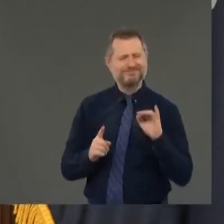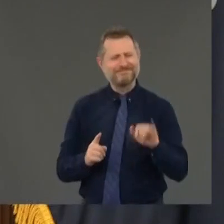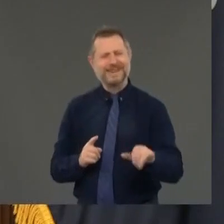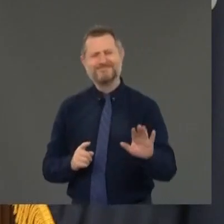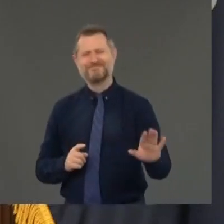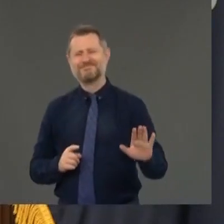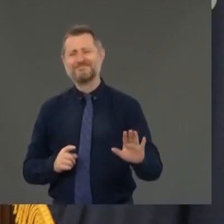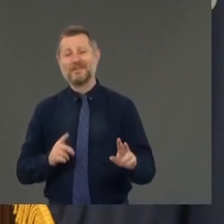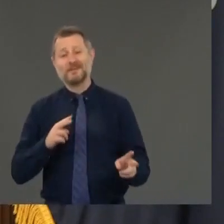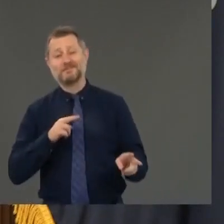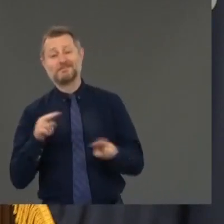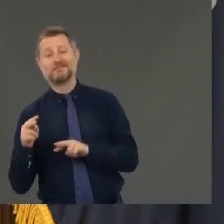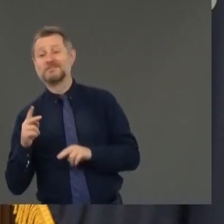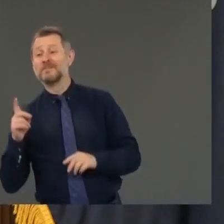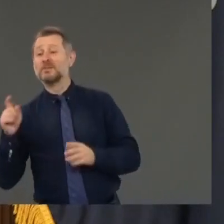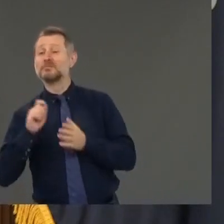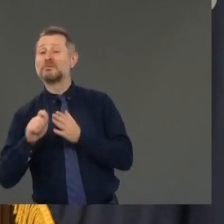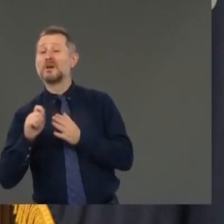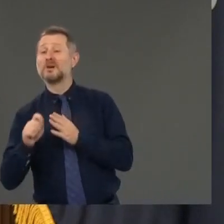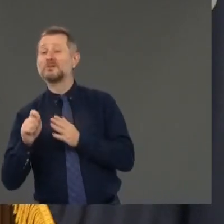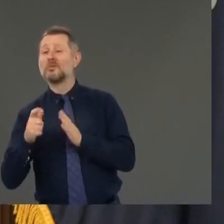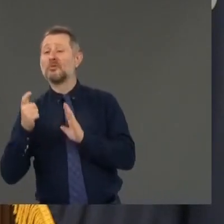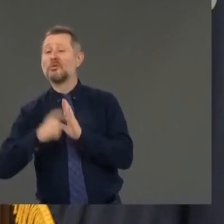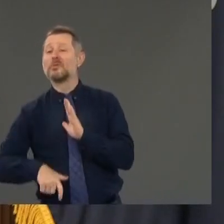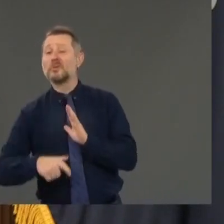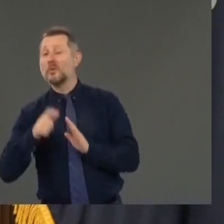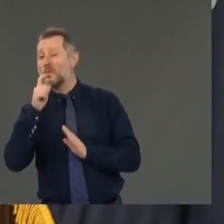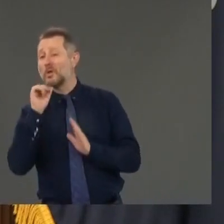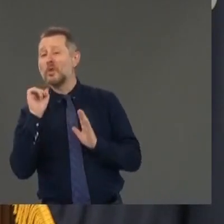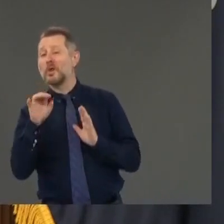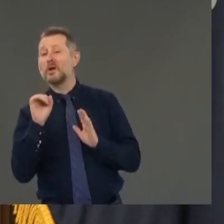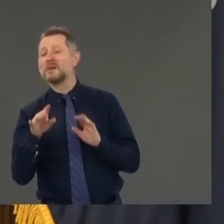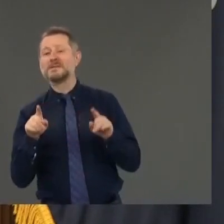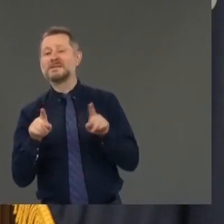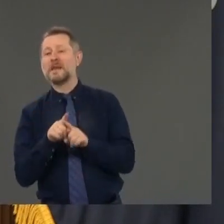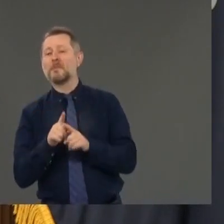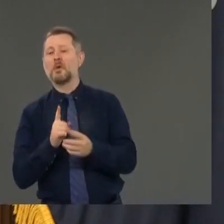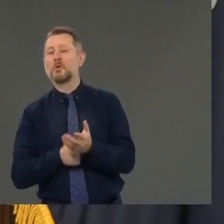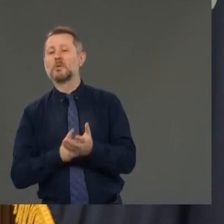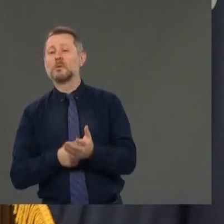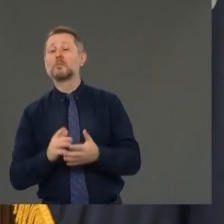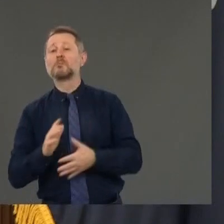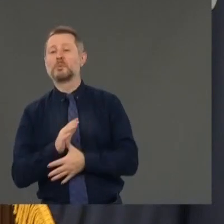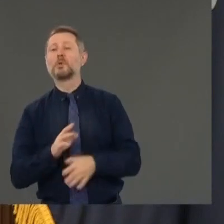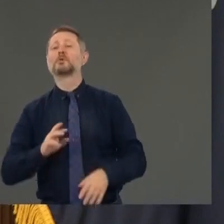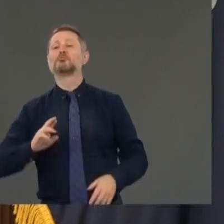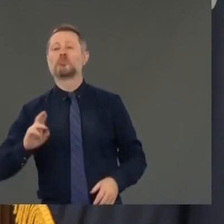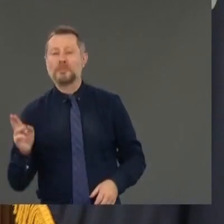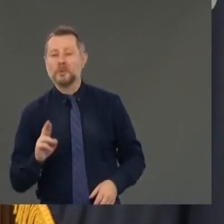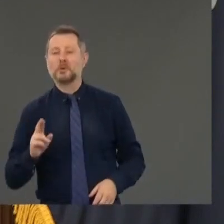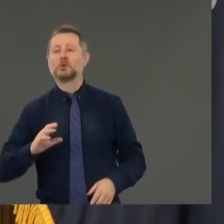CONGRESSIONAL MEMBERS. YOU LOOK AT THE COLUMNISTS WHO